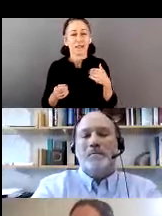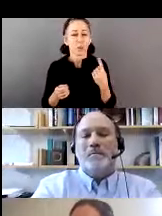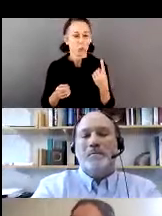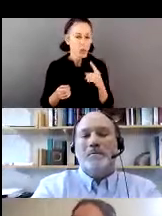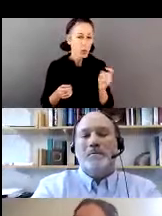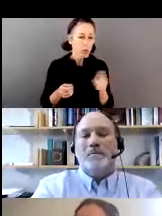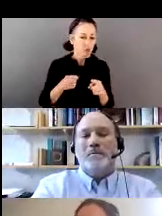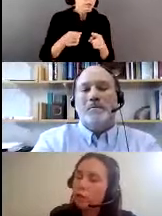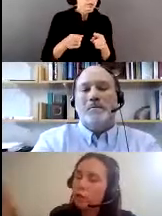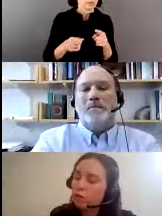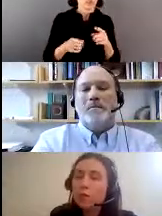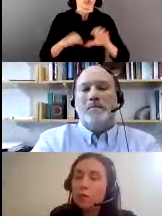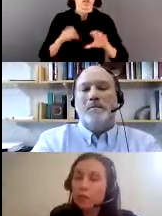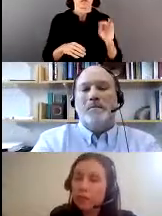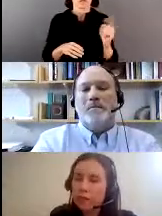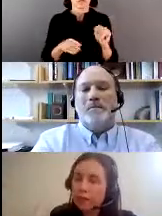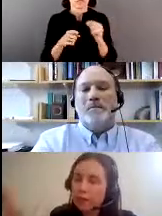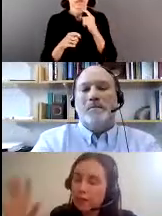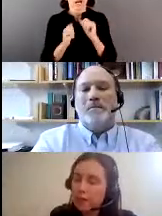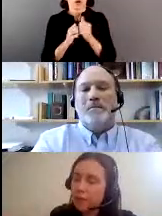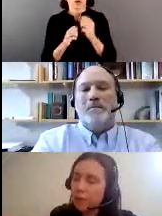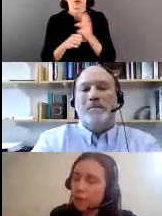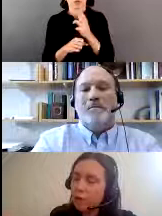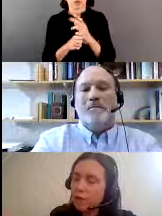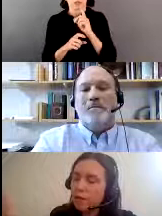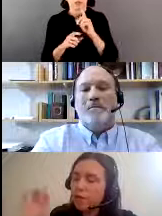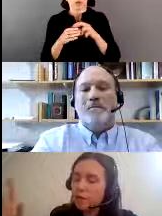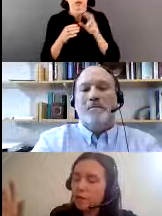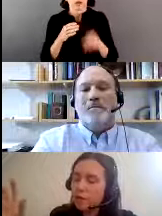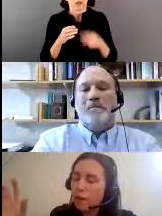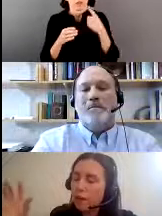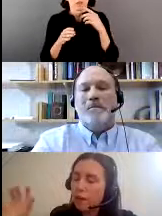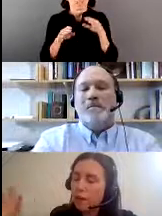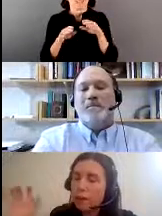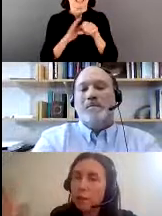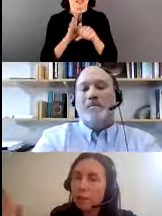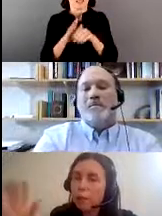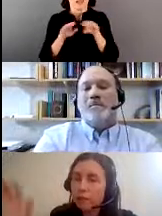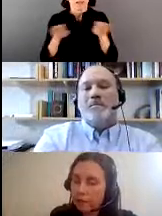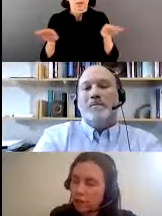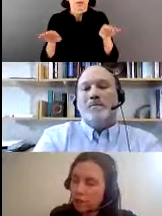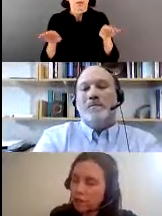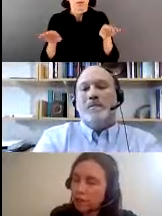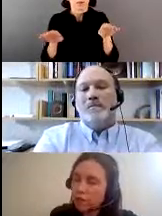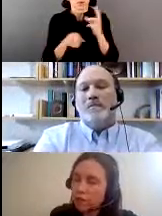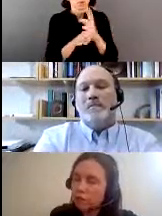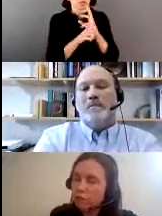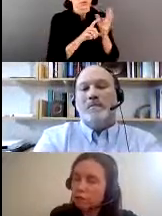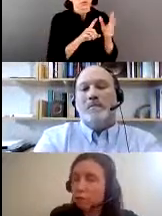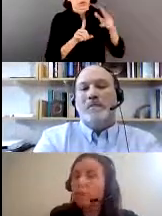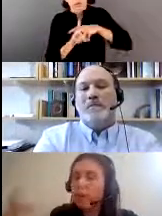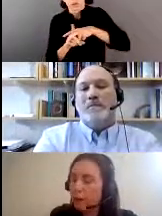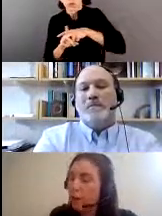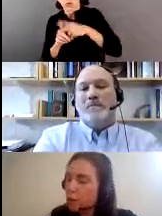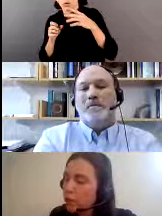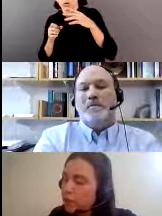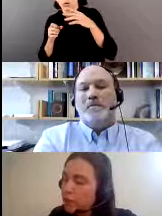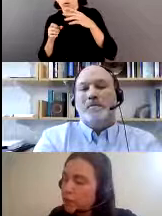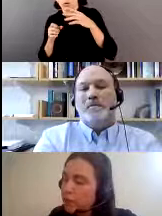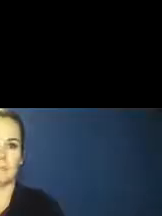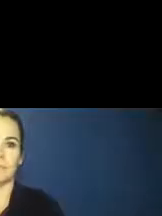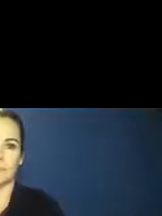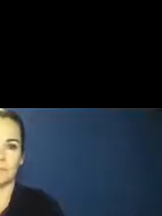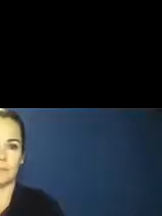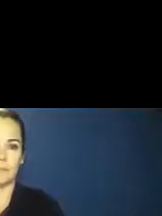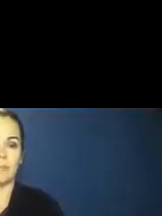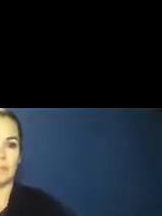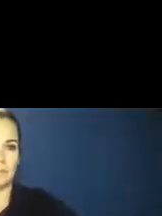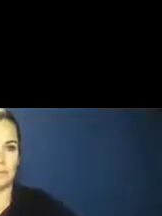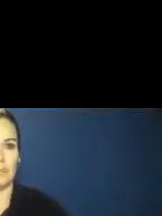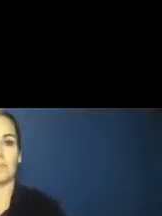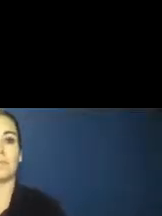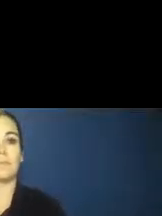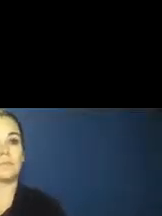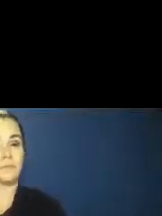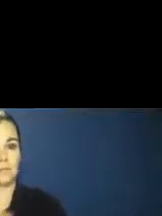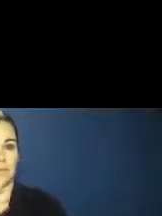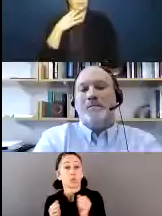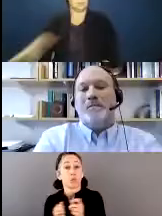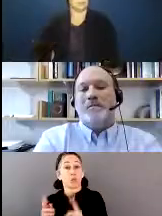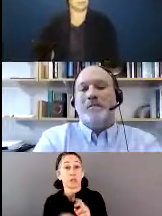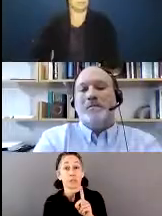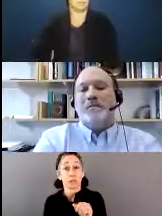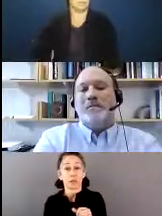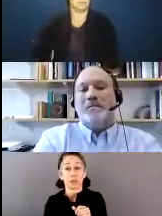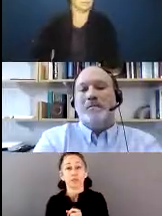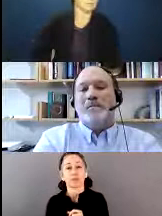we look at the count, we see quite a different picture. This is looking at number of people instead of a percentage. You see the counties with the largest number of people with disabilities are concentrated around the District of Columbia and Baltimore areas that are